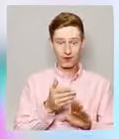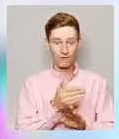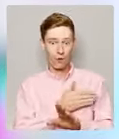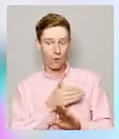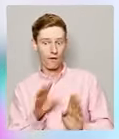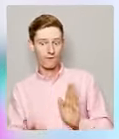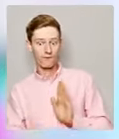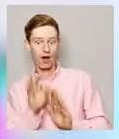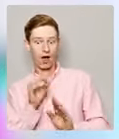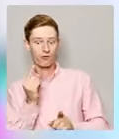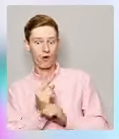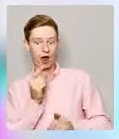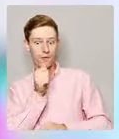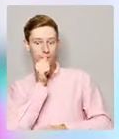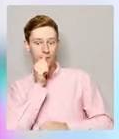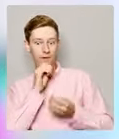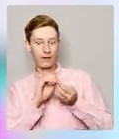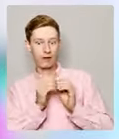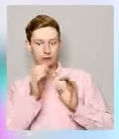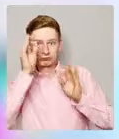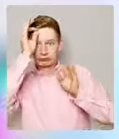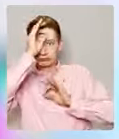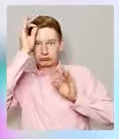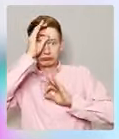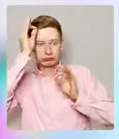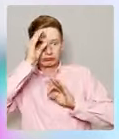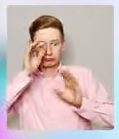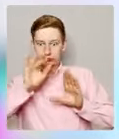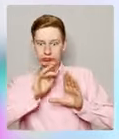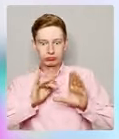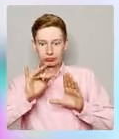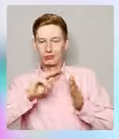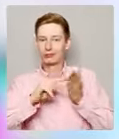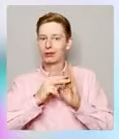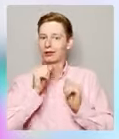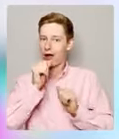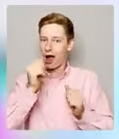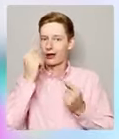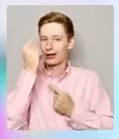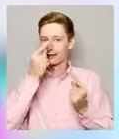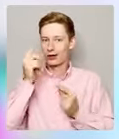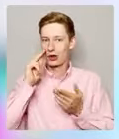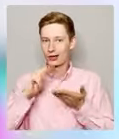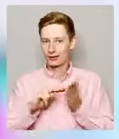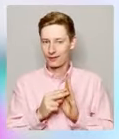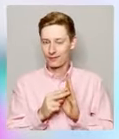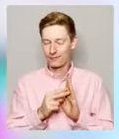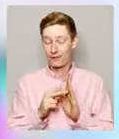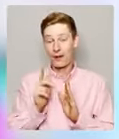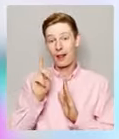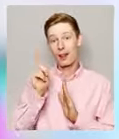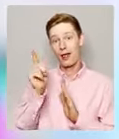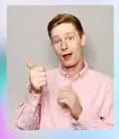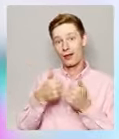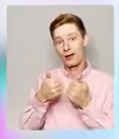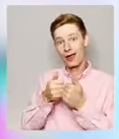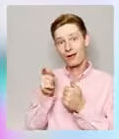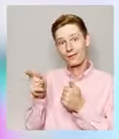there's no way to tell what button they're trying to press. So factoring for intent isn't as important. Later, we know the player looked at the code,